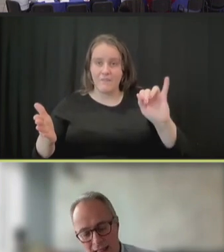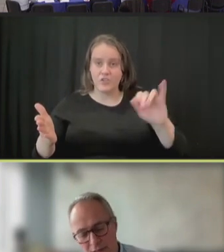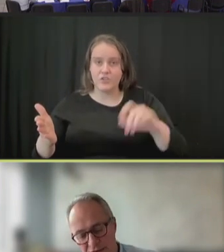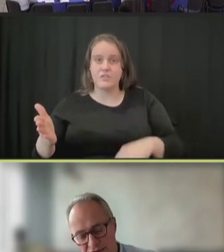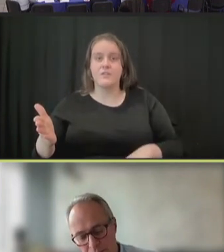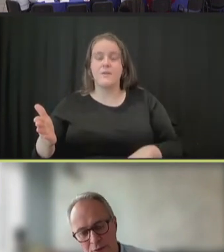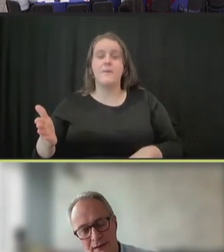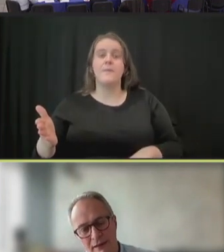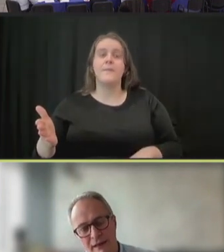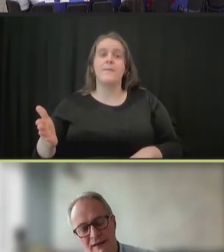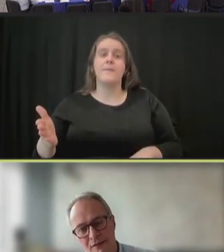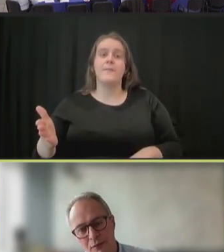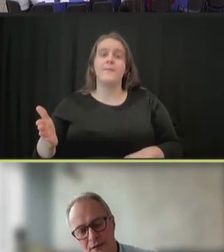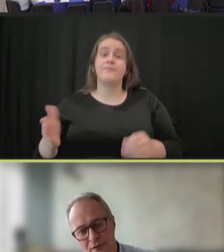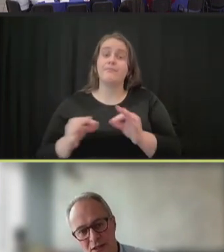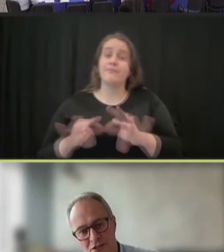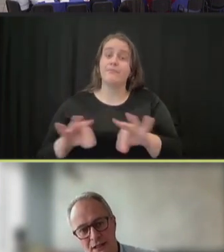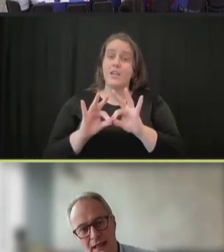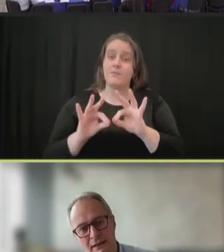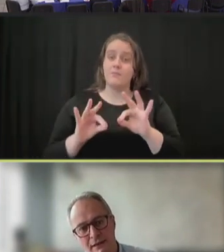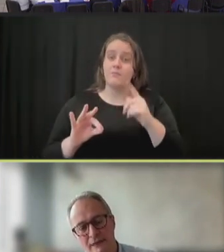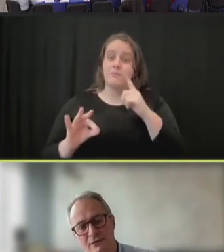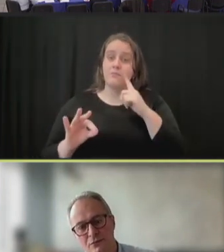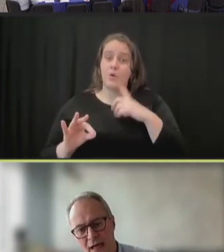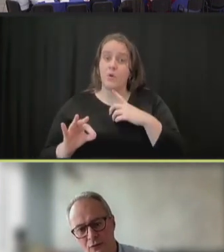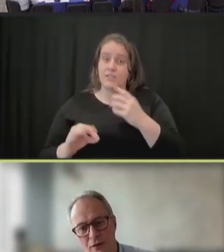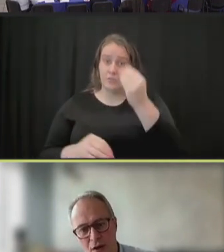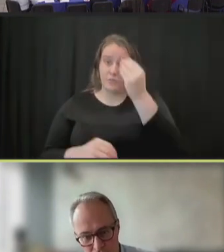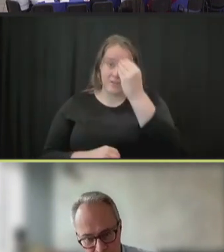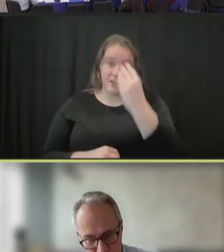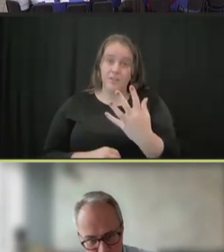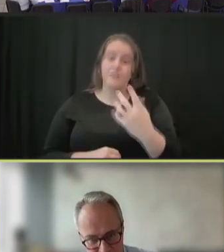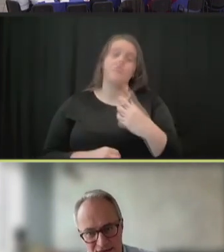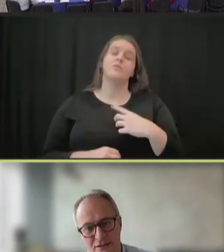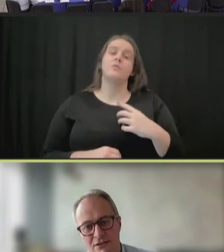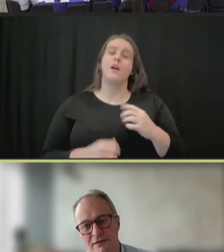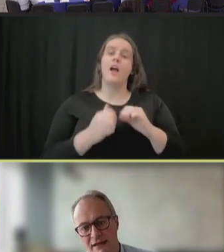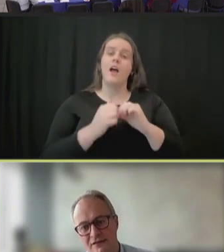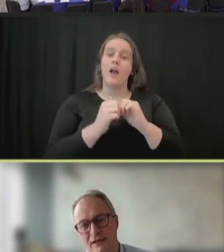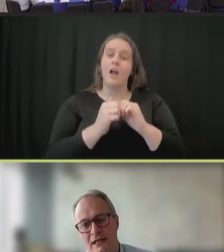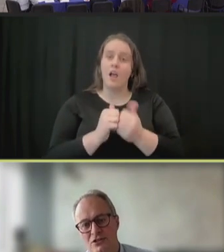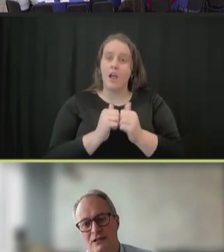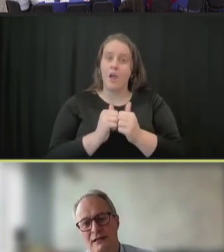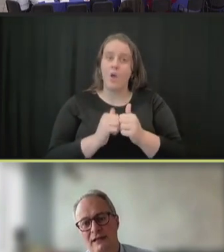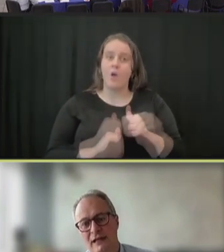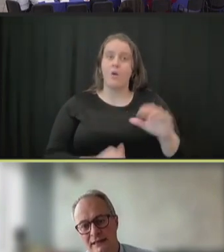And it was important -- it is important to mention that the route of BCG vaccination in